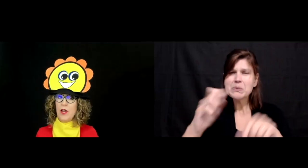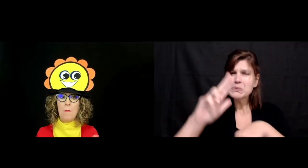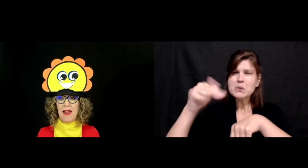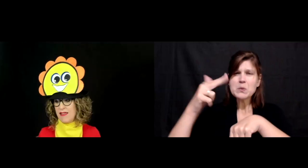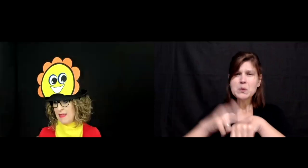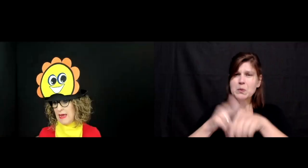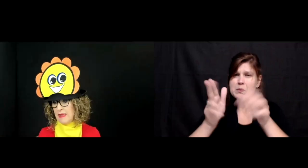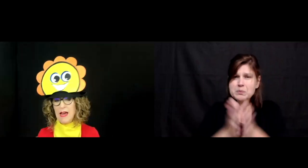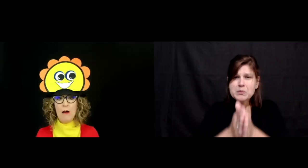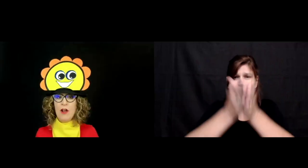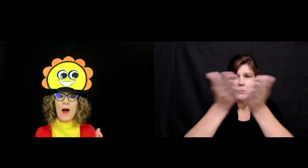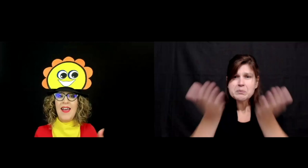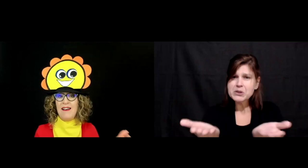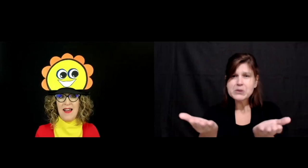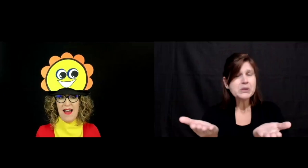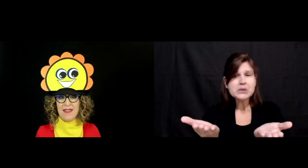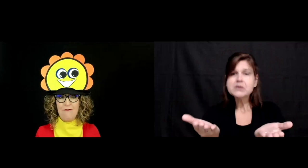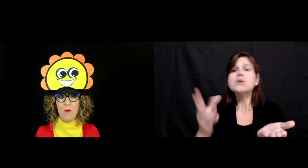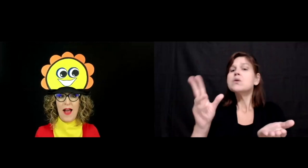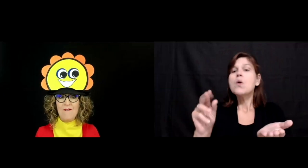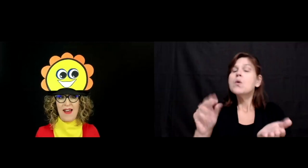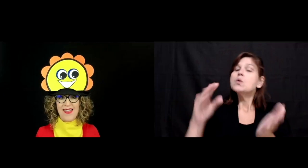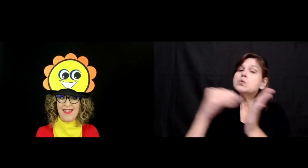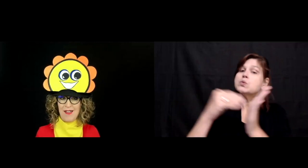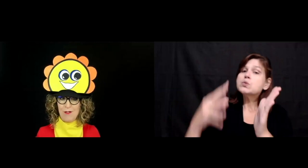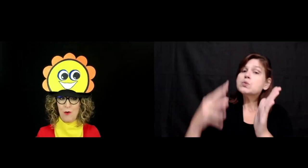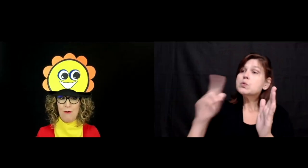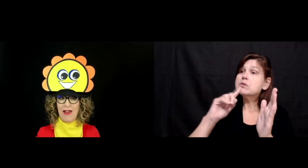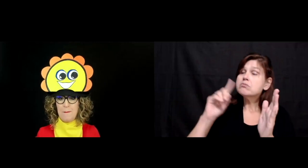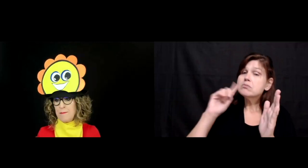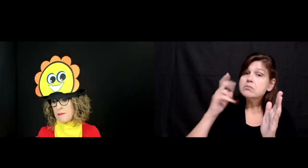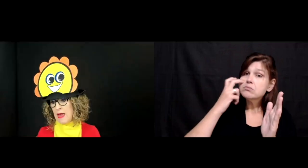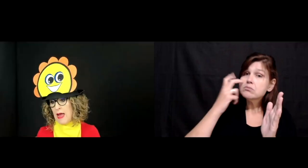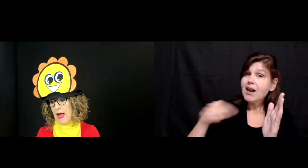with a complex need require a different way of accessing story.